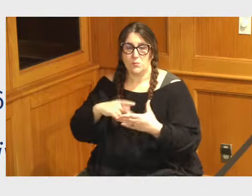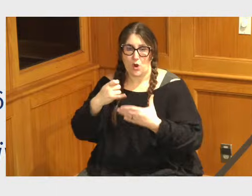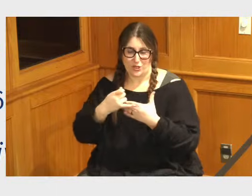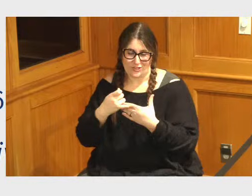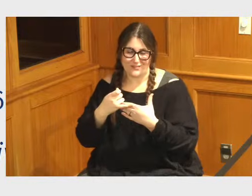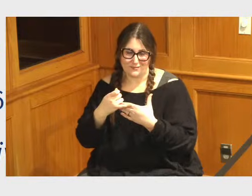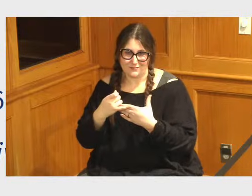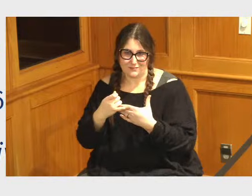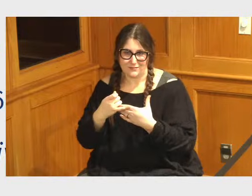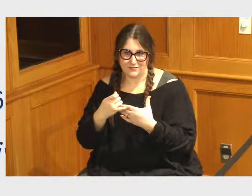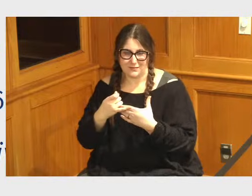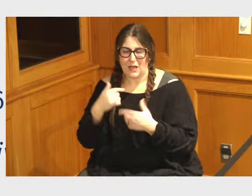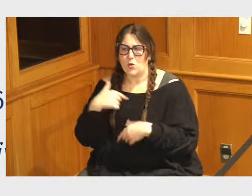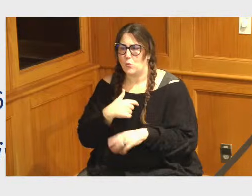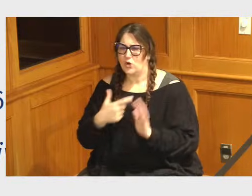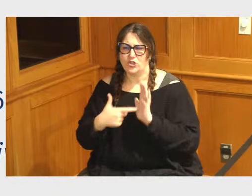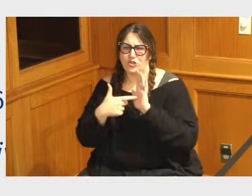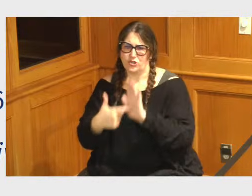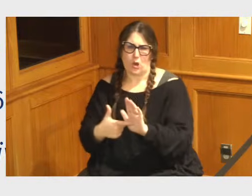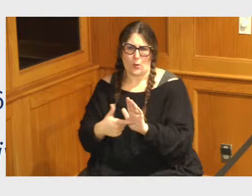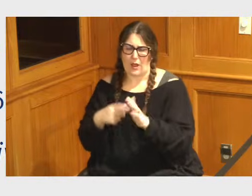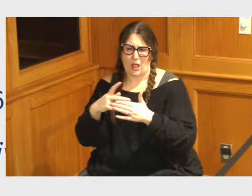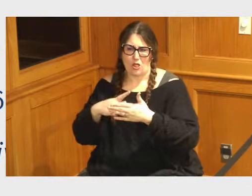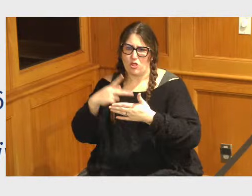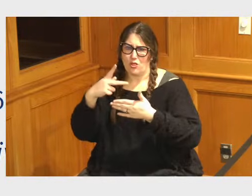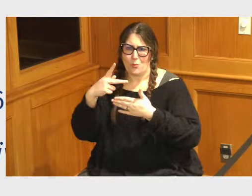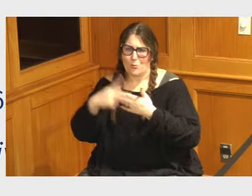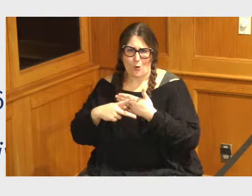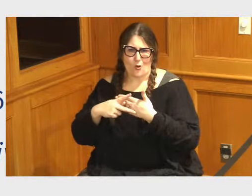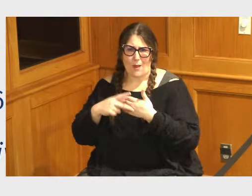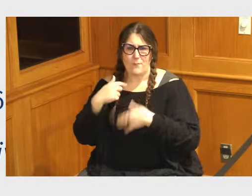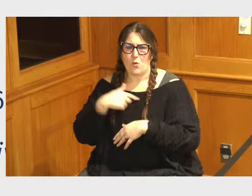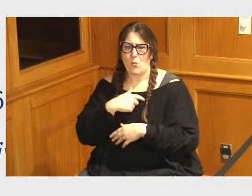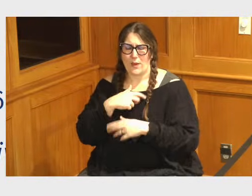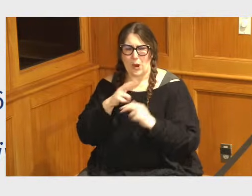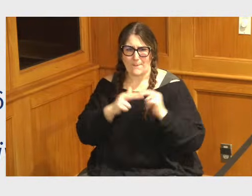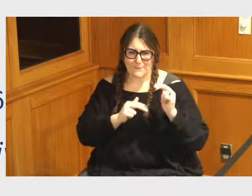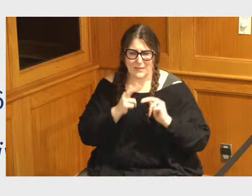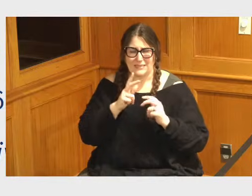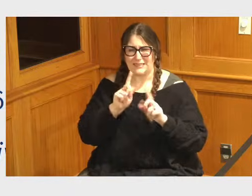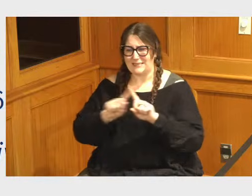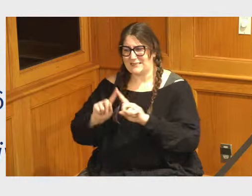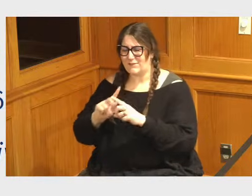this is sort of what we're doing with the program is building this pipeline of projects so that as